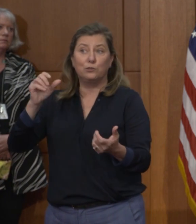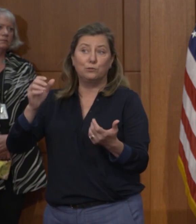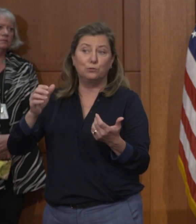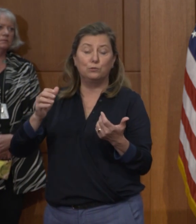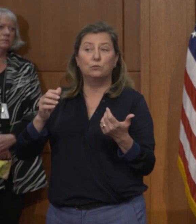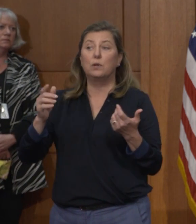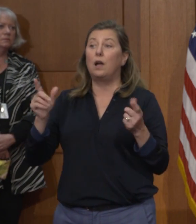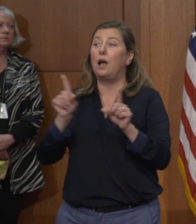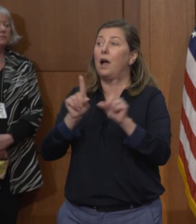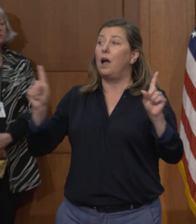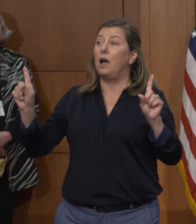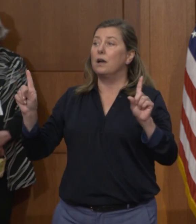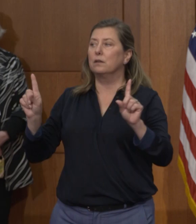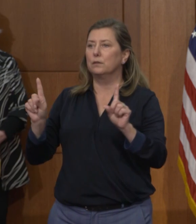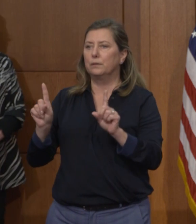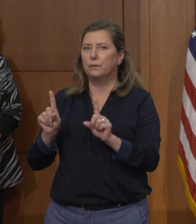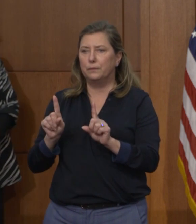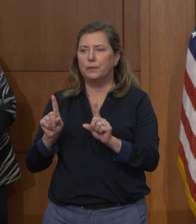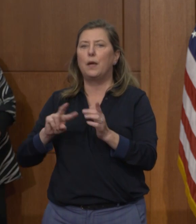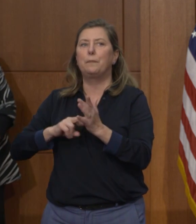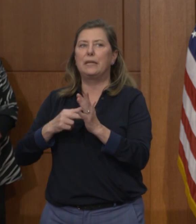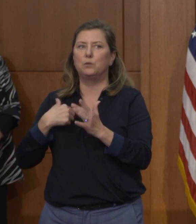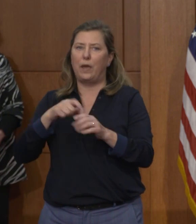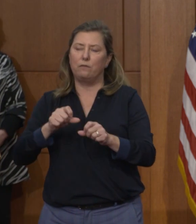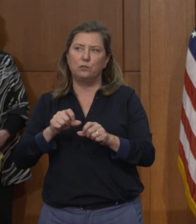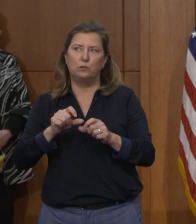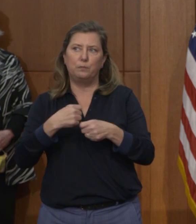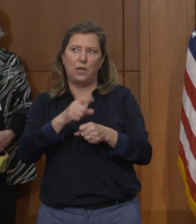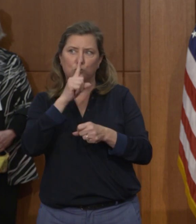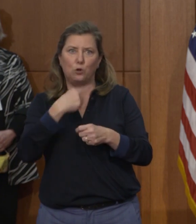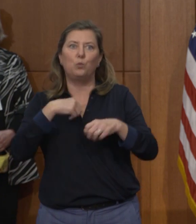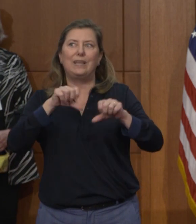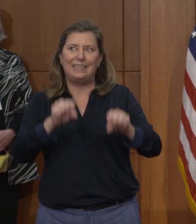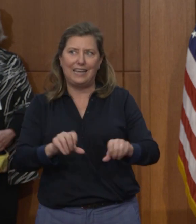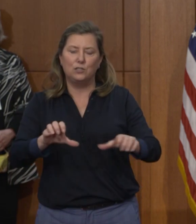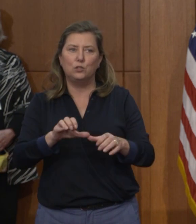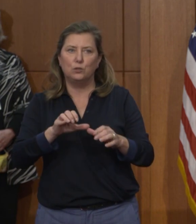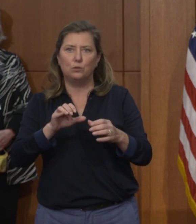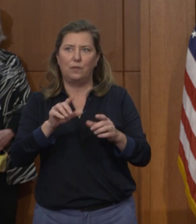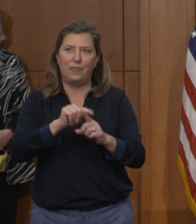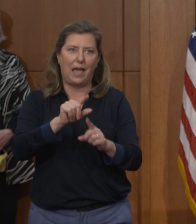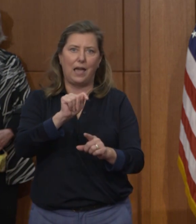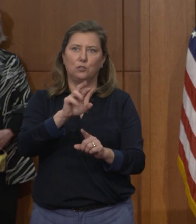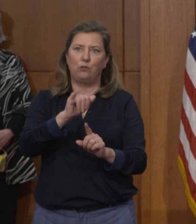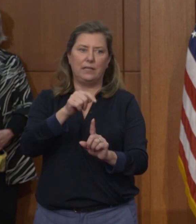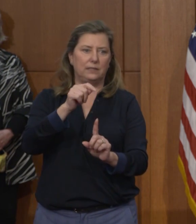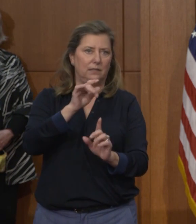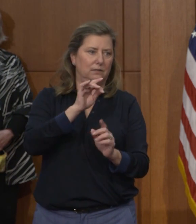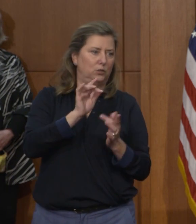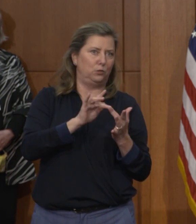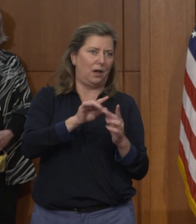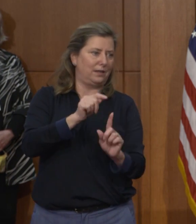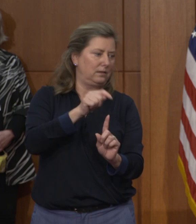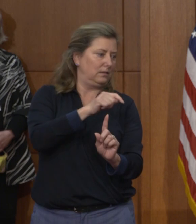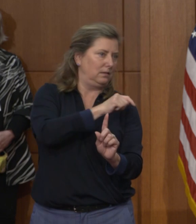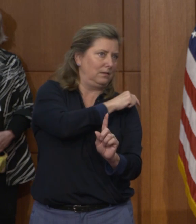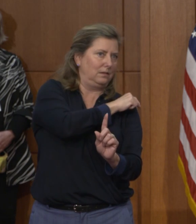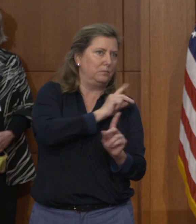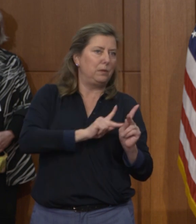You have to track down all the people that they've come into contact with. Um, we, uh, understand that as we, uh, begin to move toward,